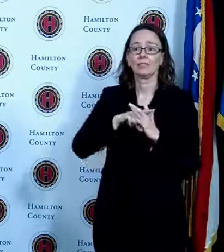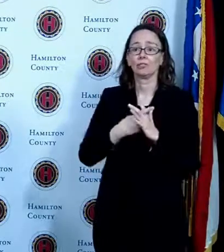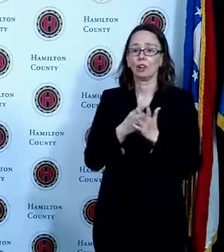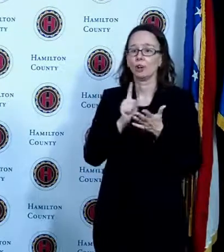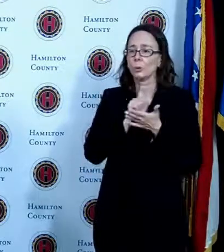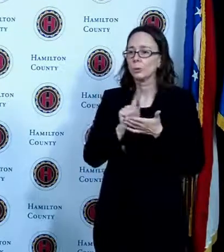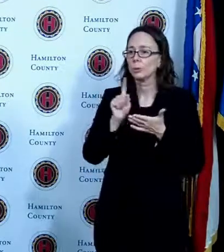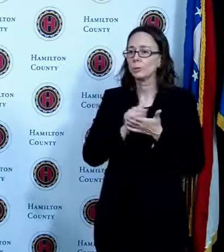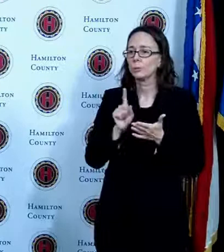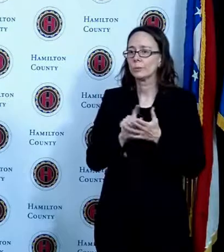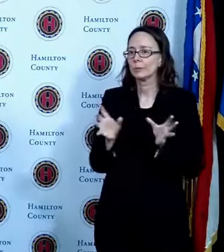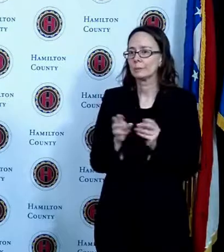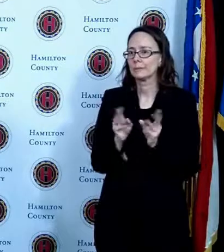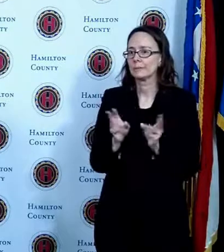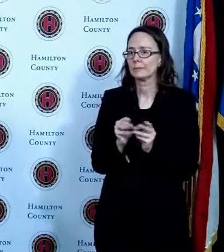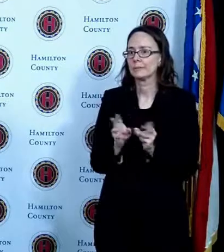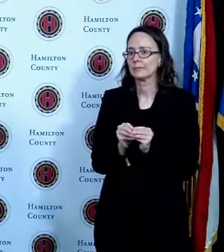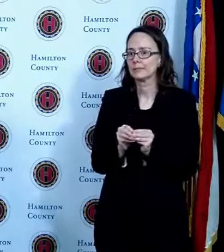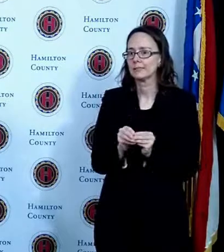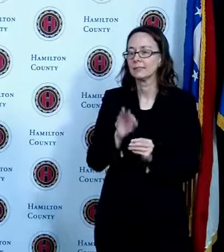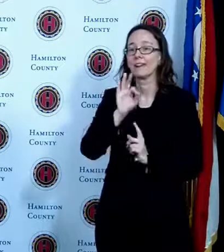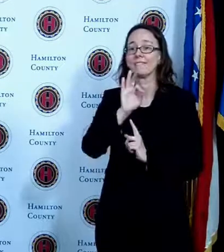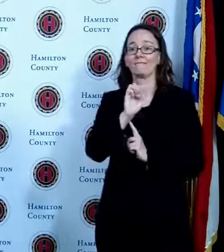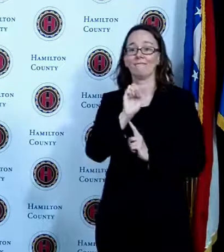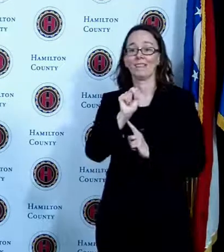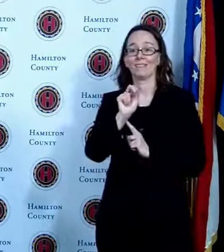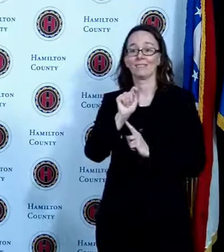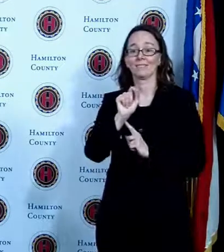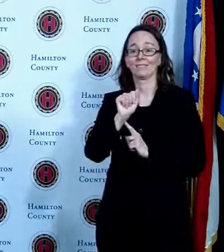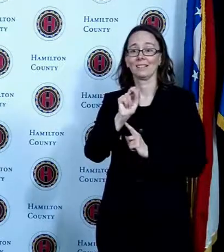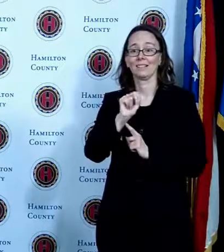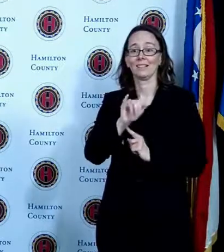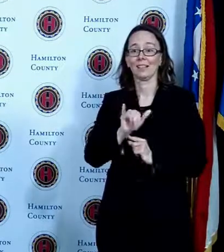disrupted not go away none of the drugs go away they always have this ebb and flow